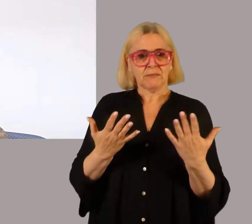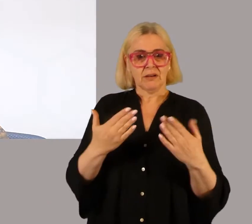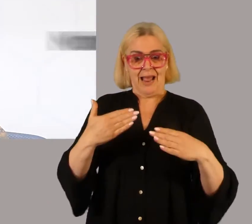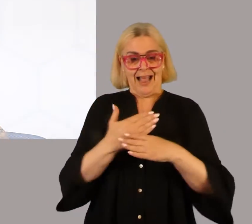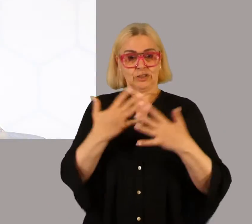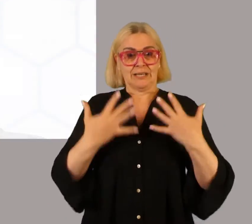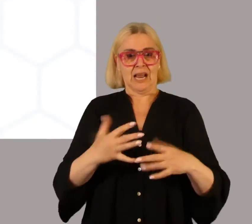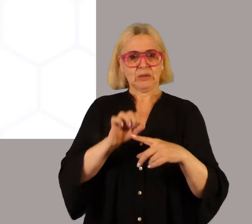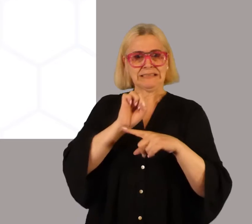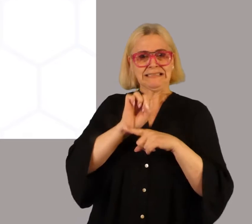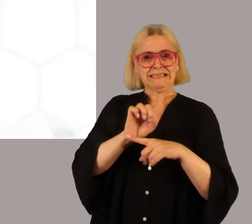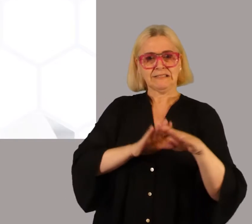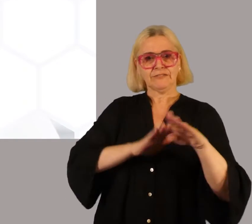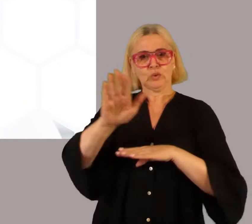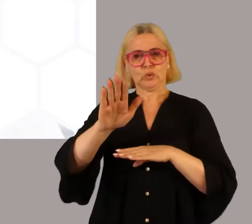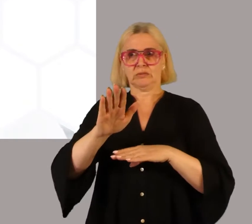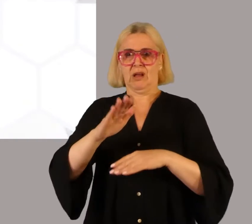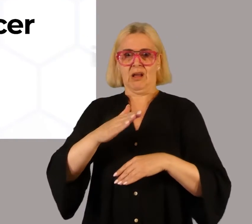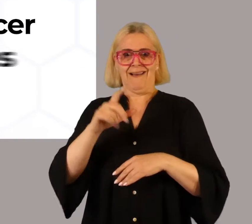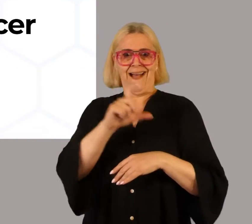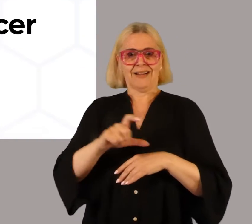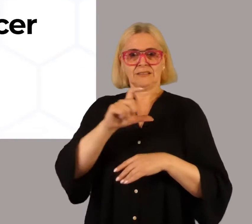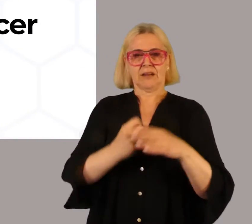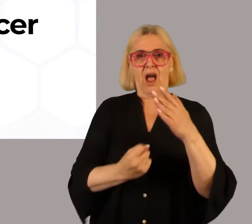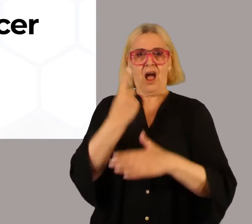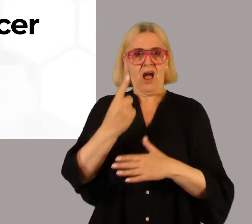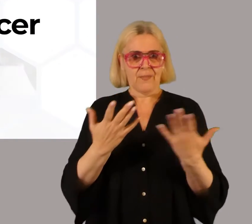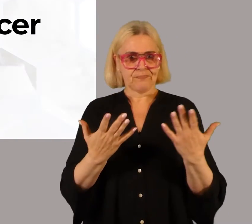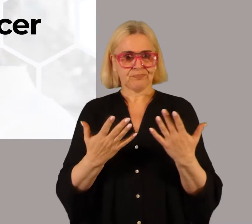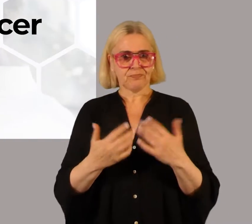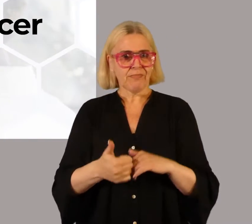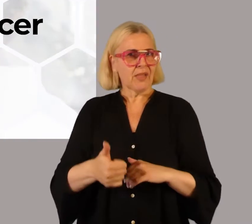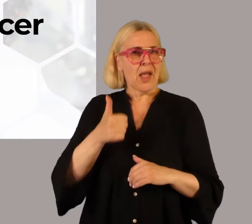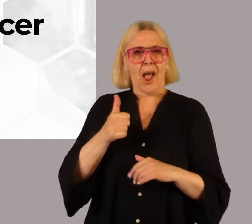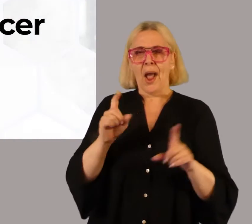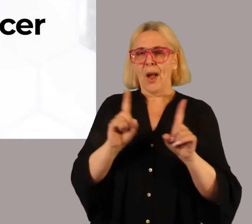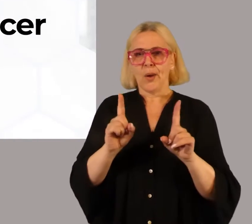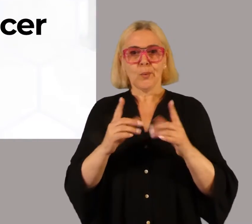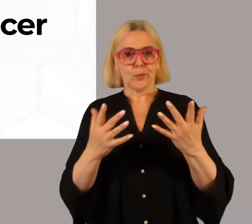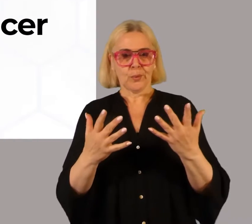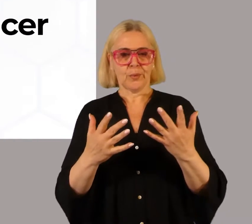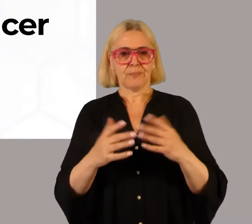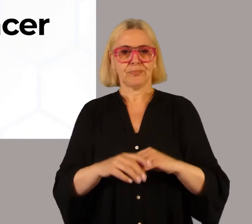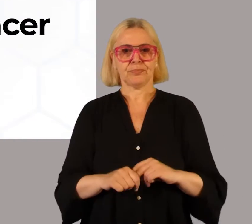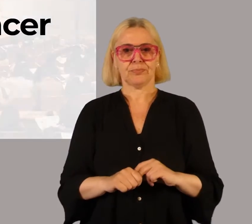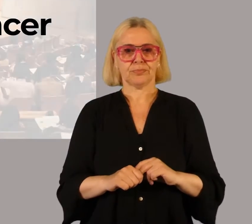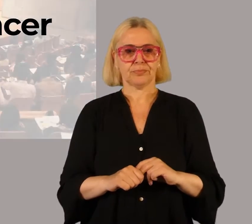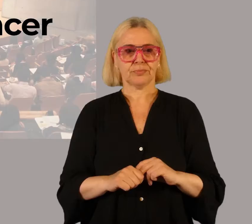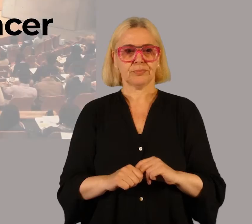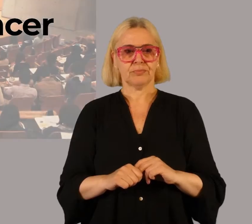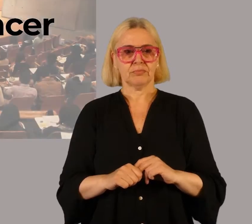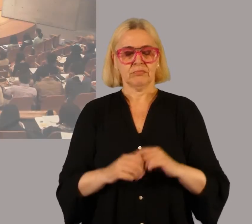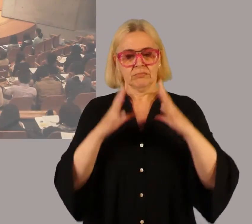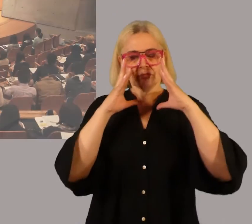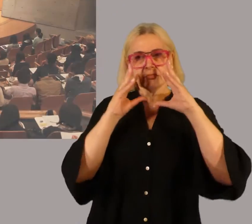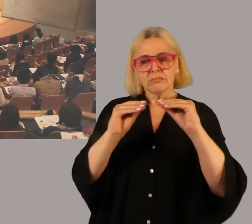Action now can prevent future breast cancer incidences. How do we go about it? Risk factor education